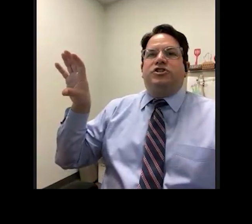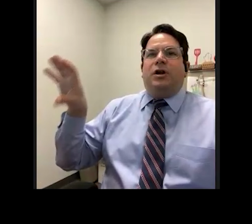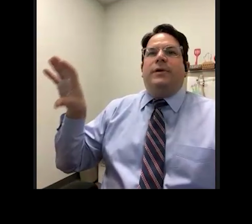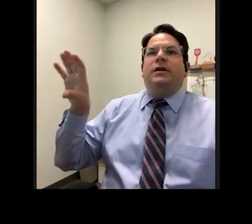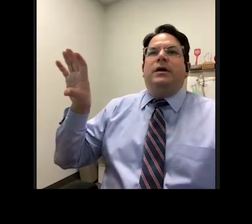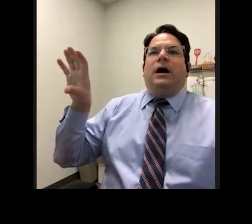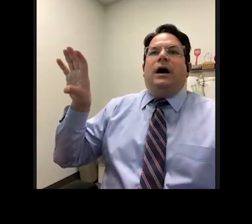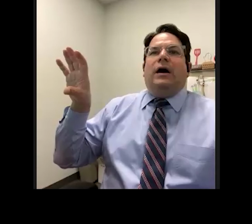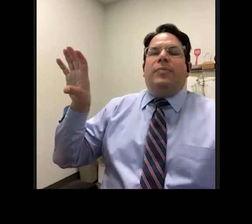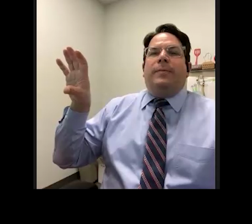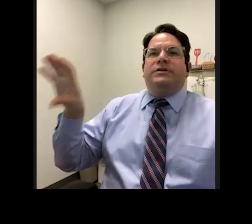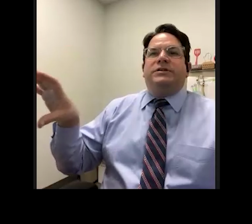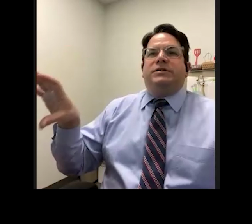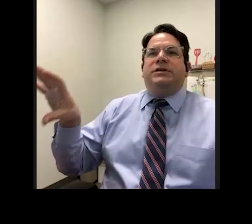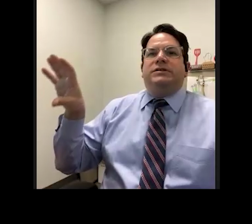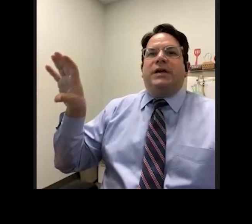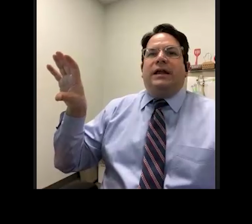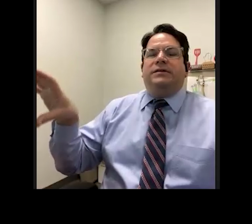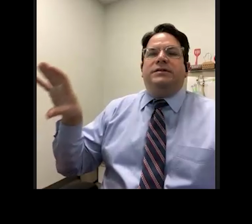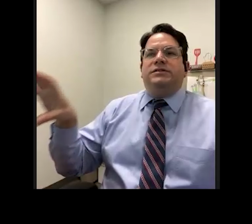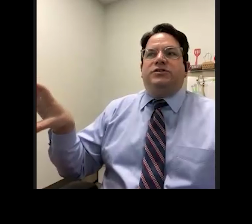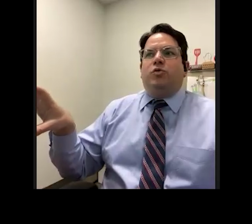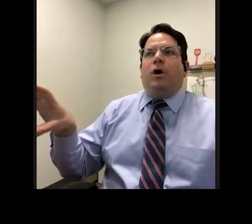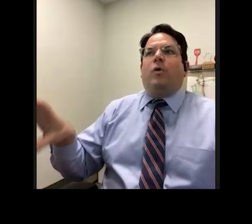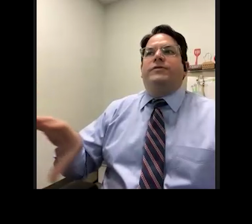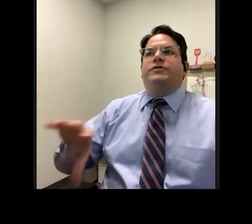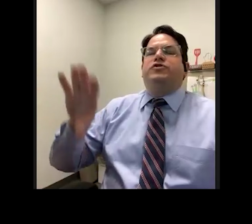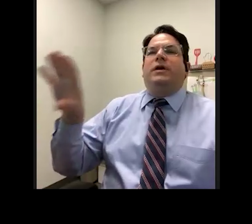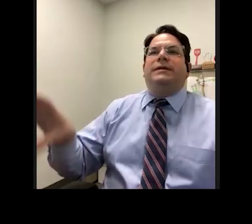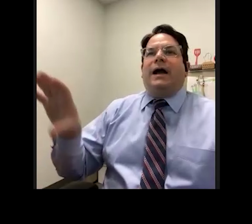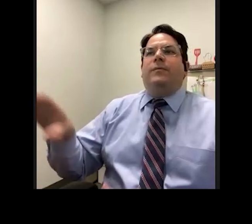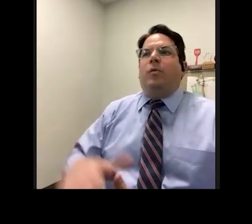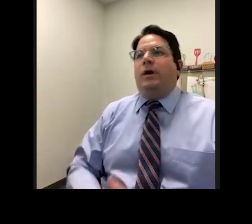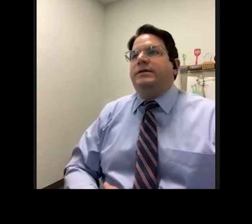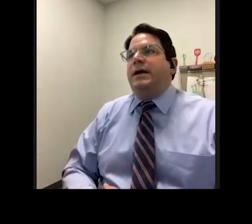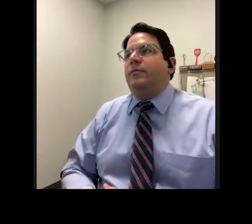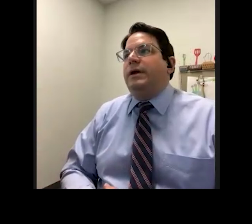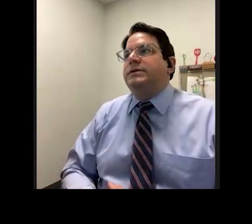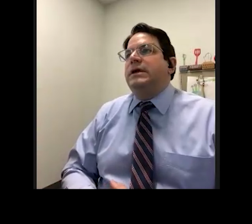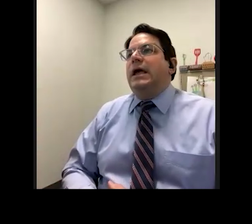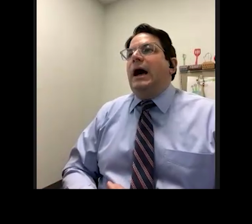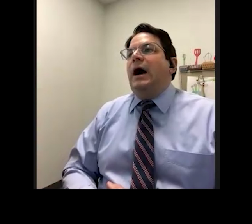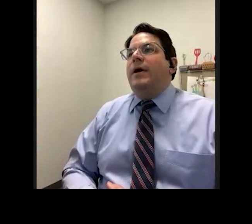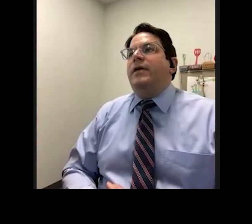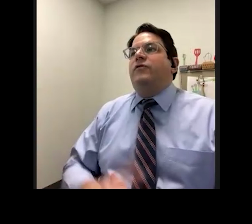the legitimate businesses and entities that you work with so that you can document what had taken place.